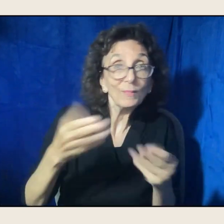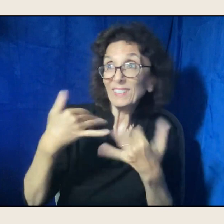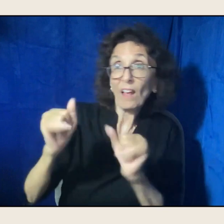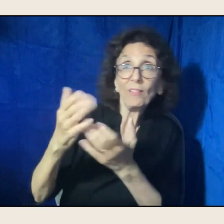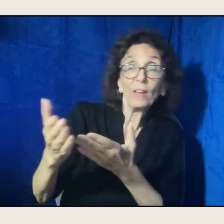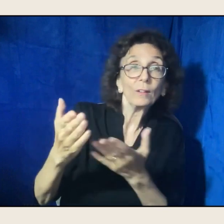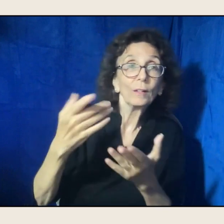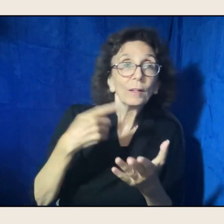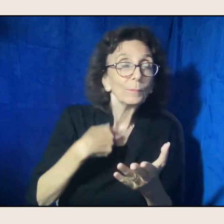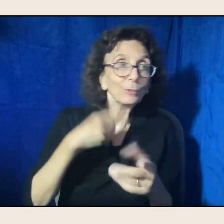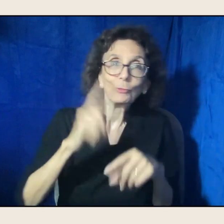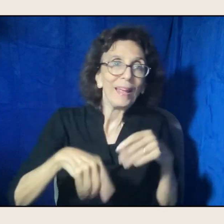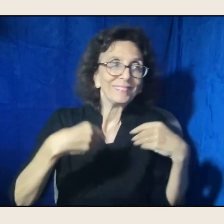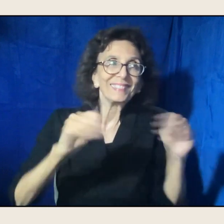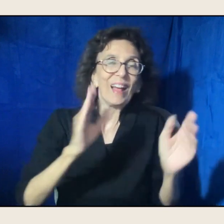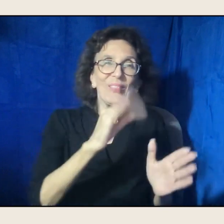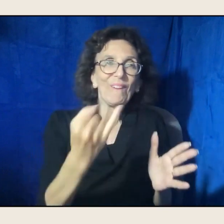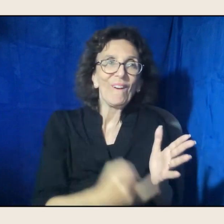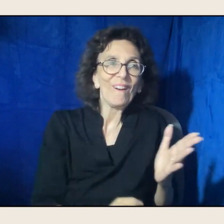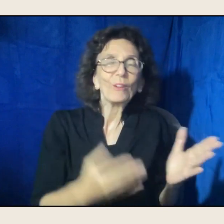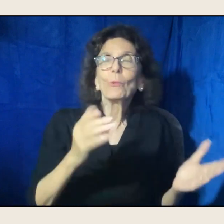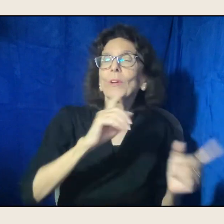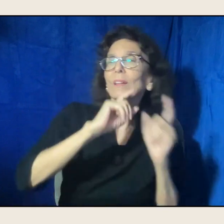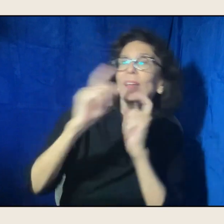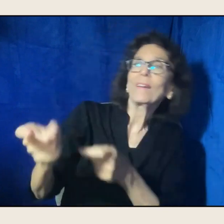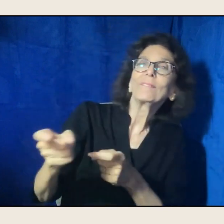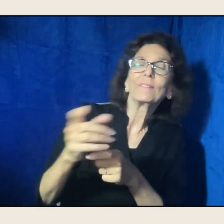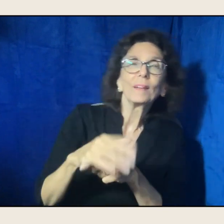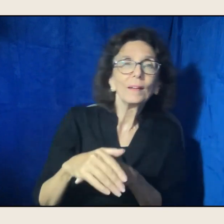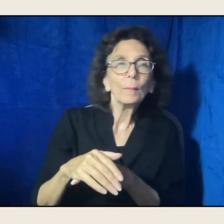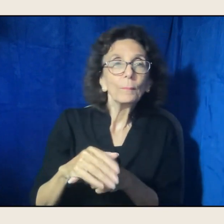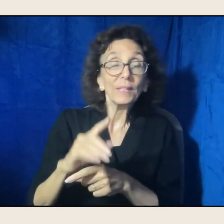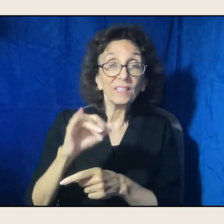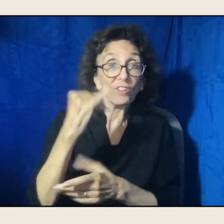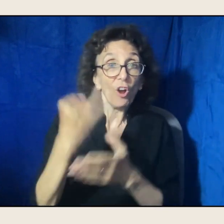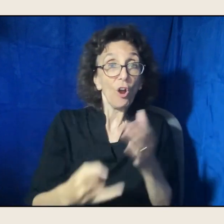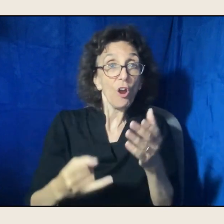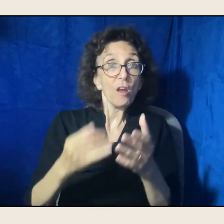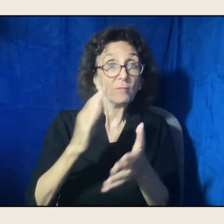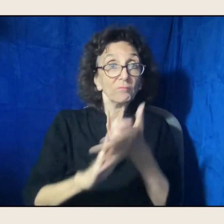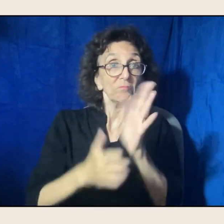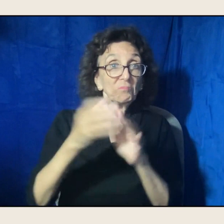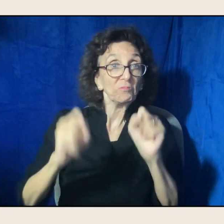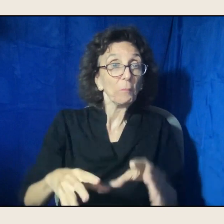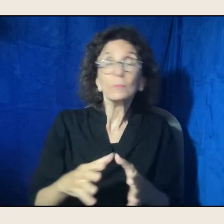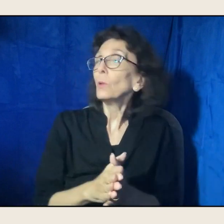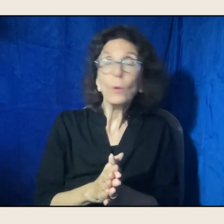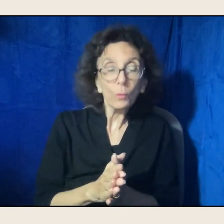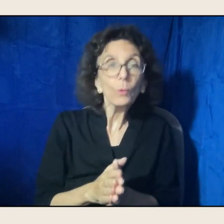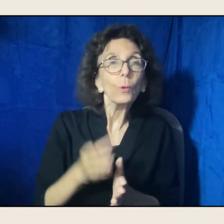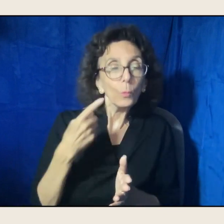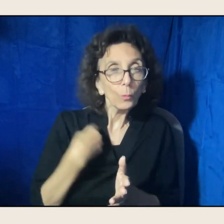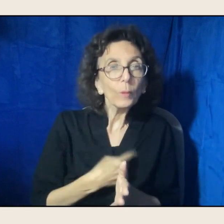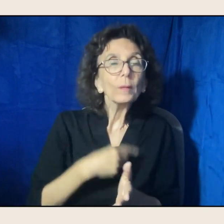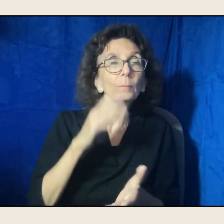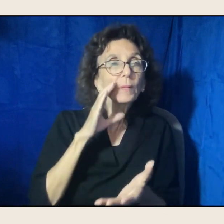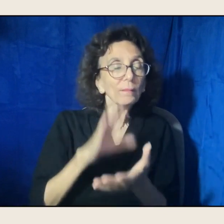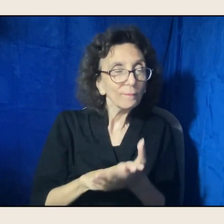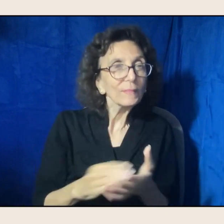But it doesn't stop with this art idea. We take this seriously. We're in Chicago now at its last phase